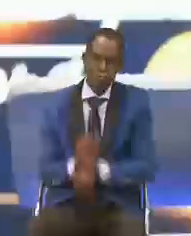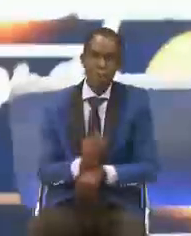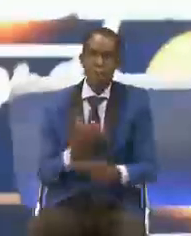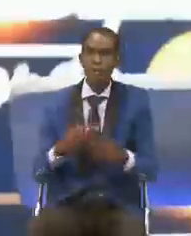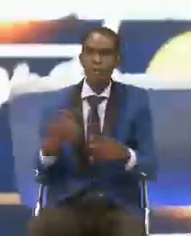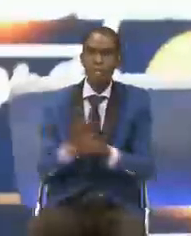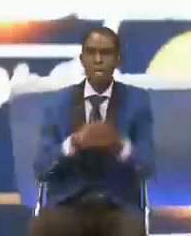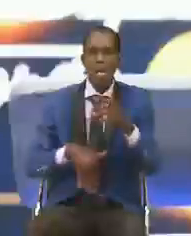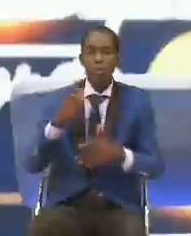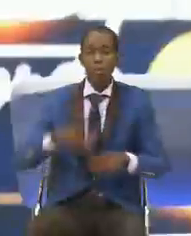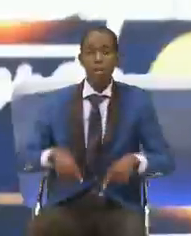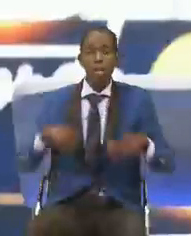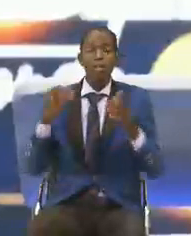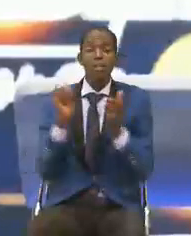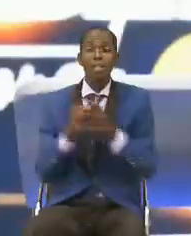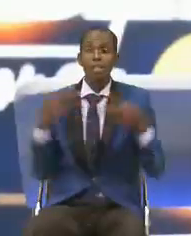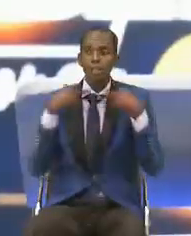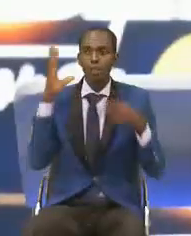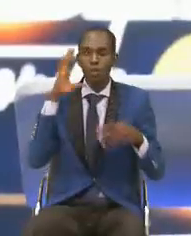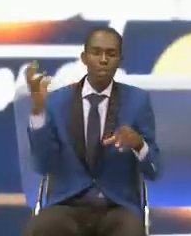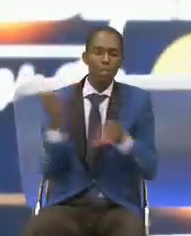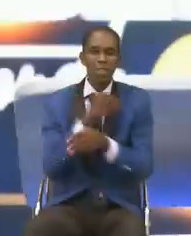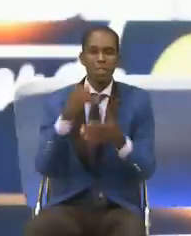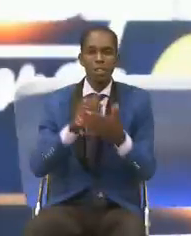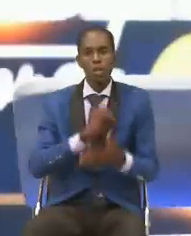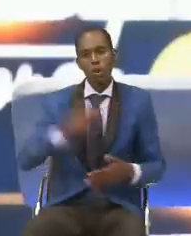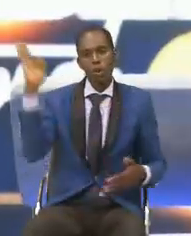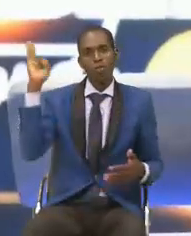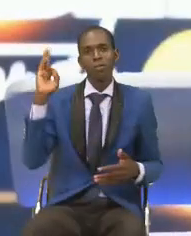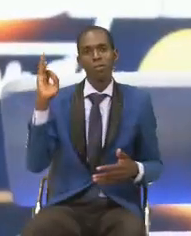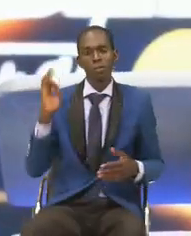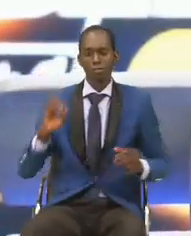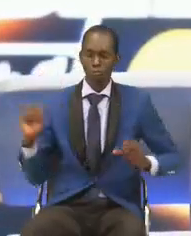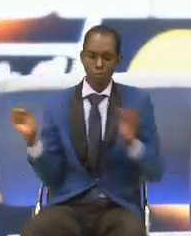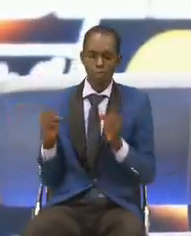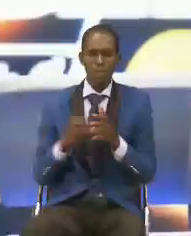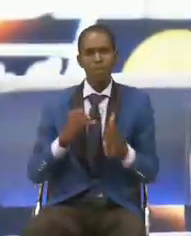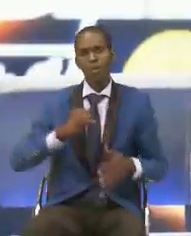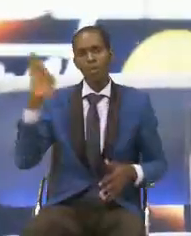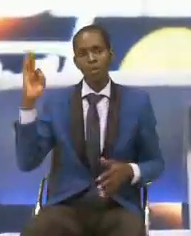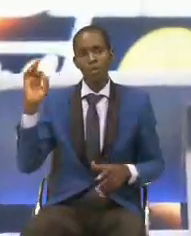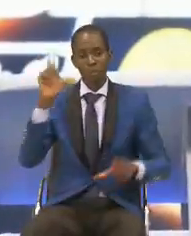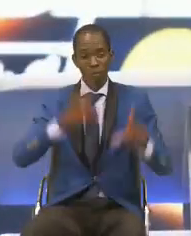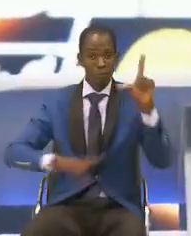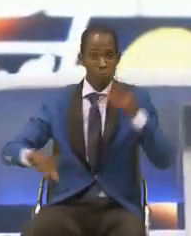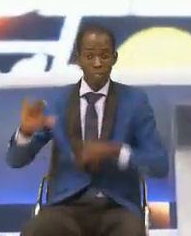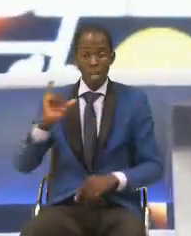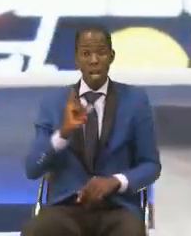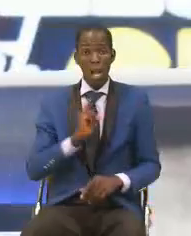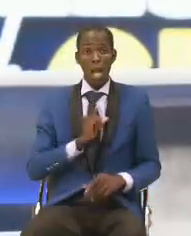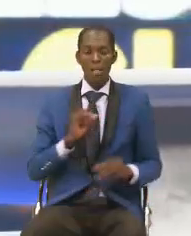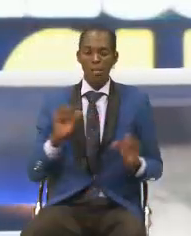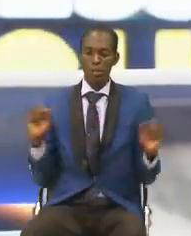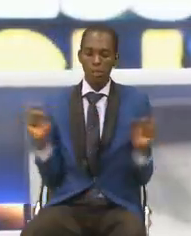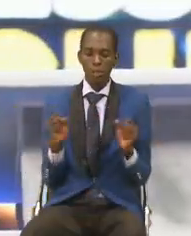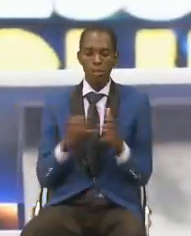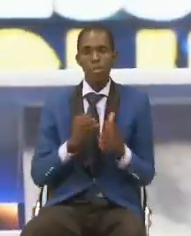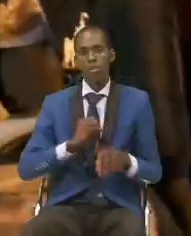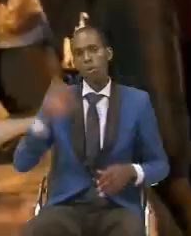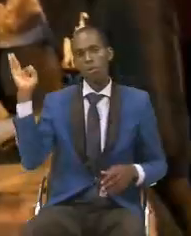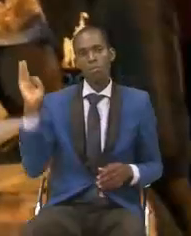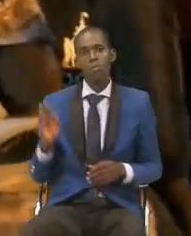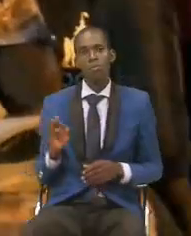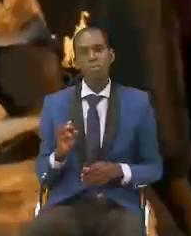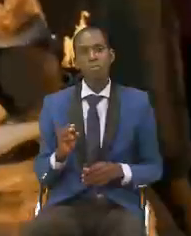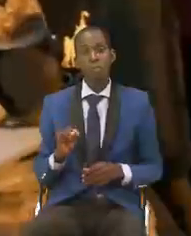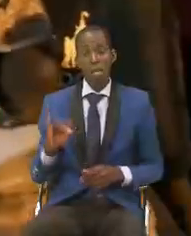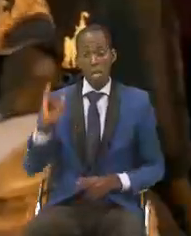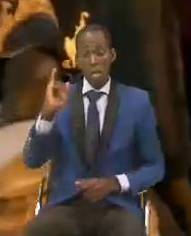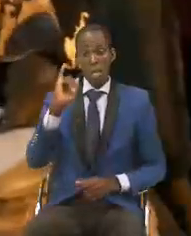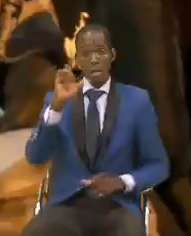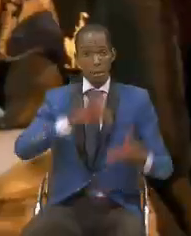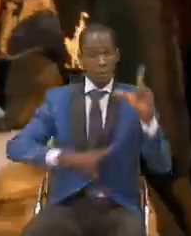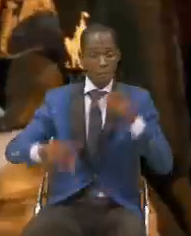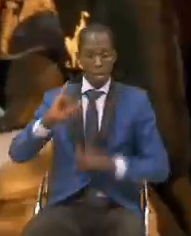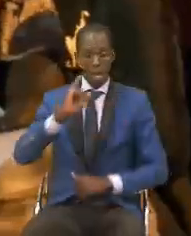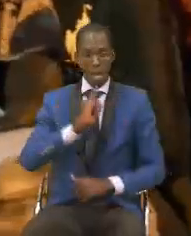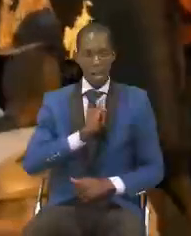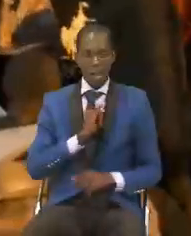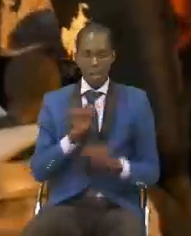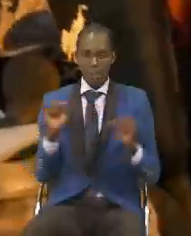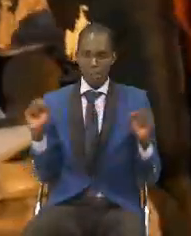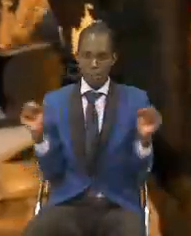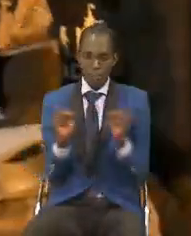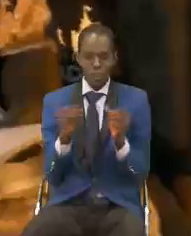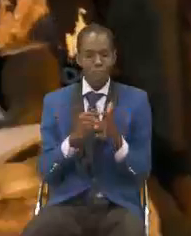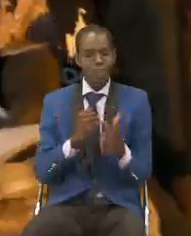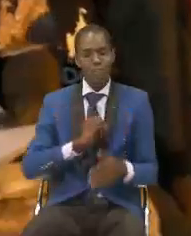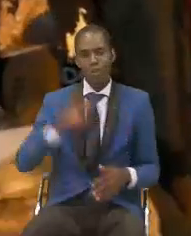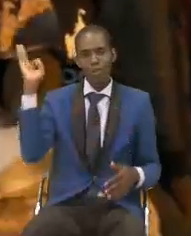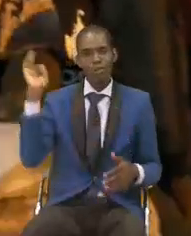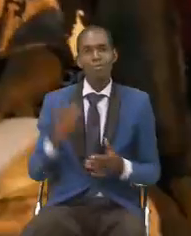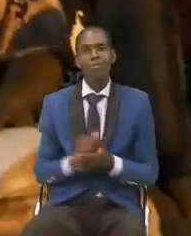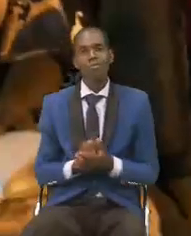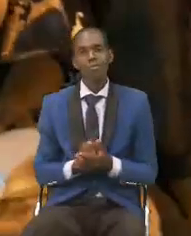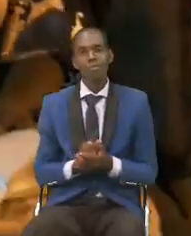almost no life out of you that yoke you shake it off i shake it off i shake it all i shake it all